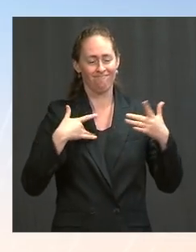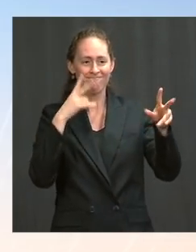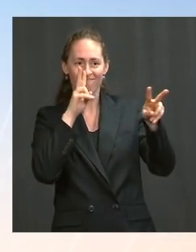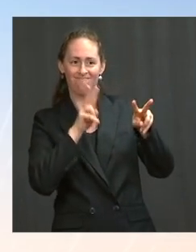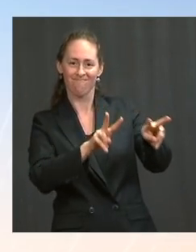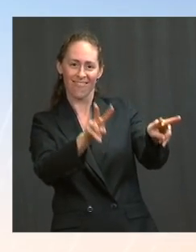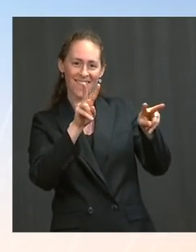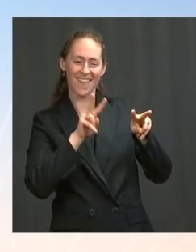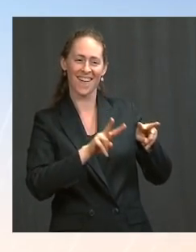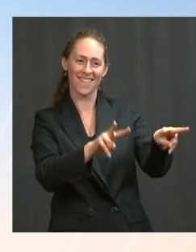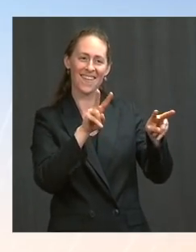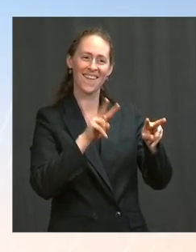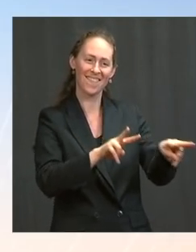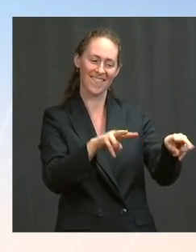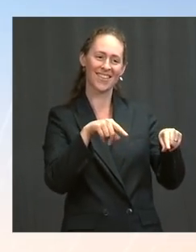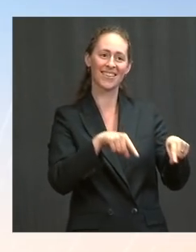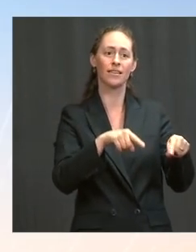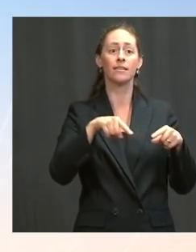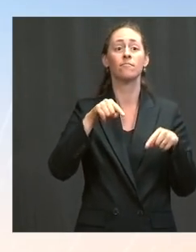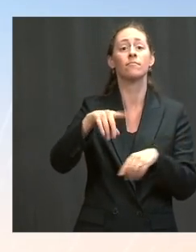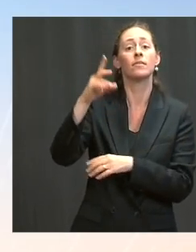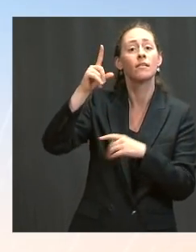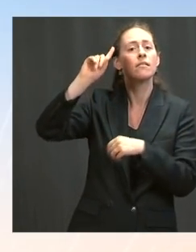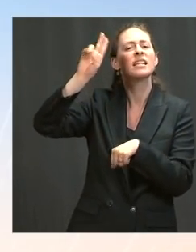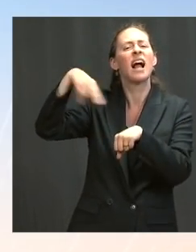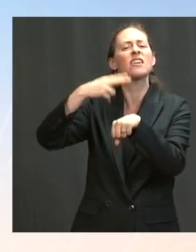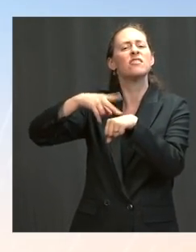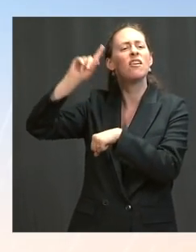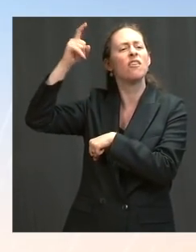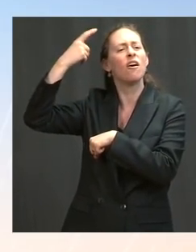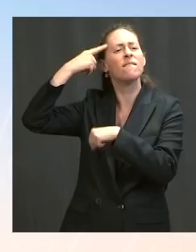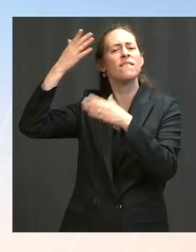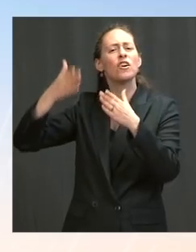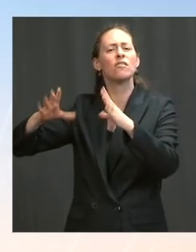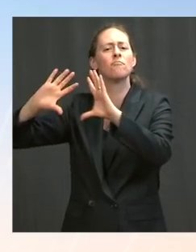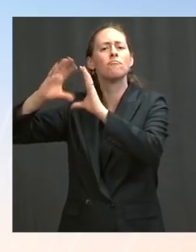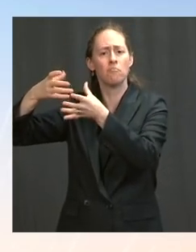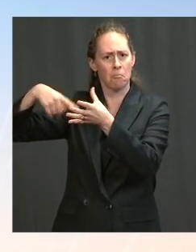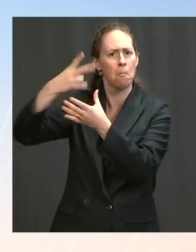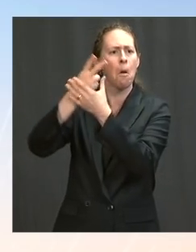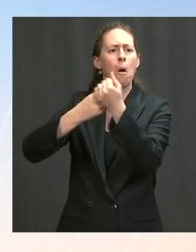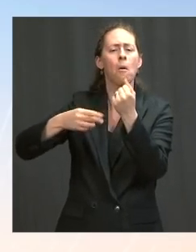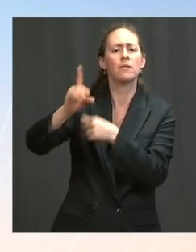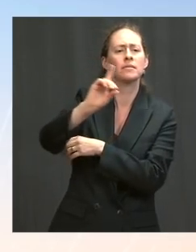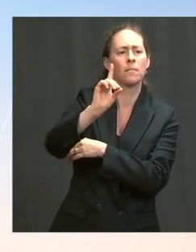as well as individual governors on both sides of the aisle, like Gretchen Whitmer and Charlie Baker, have come out in support.